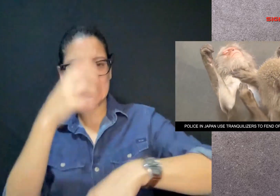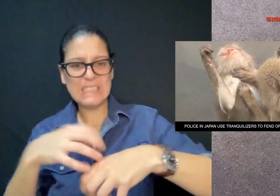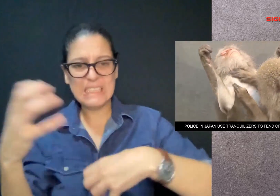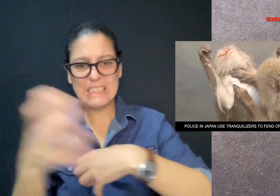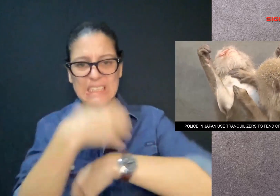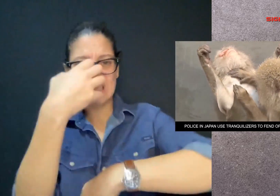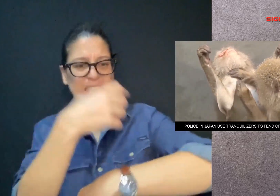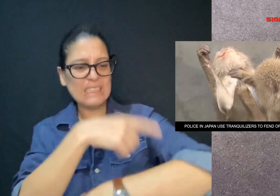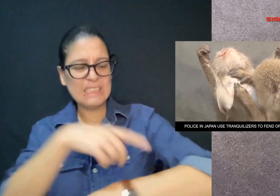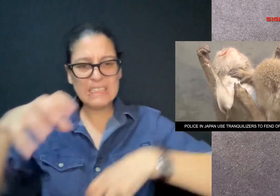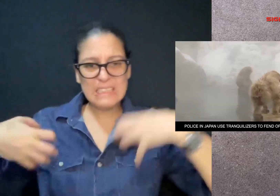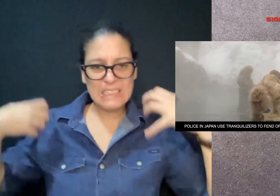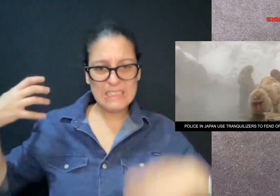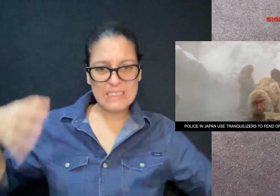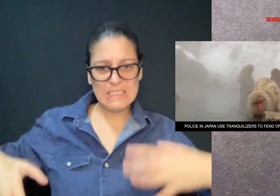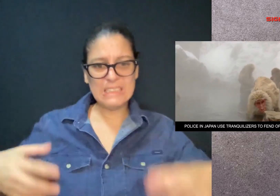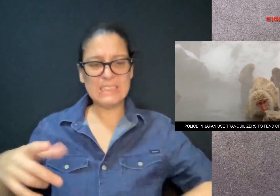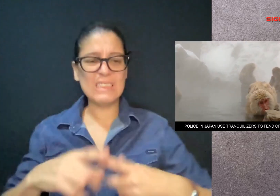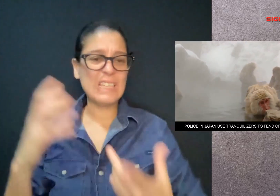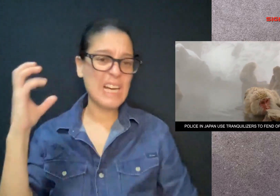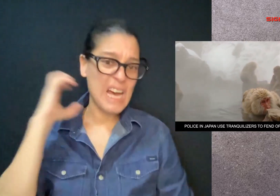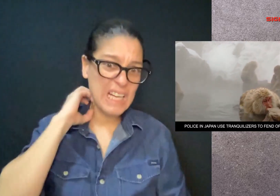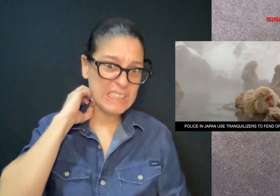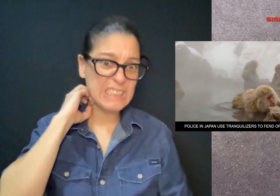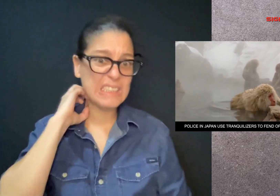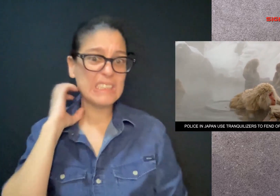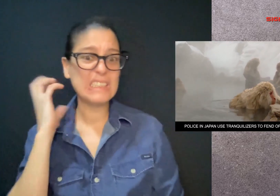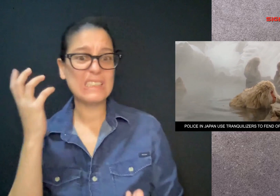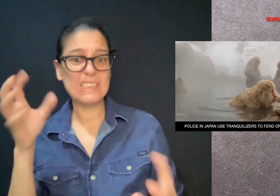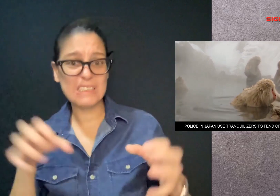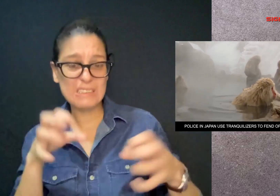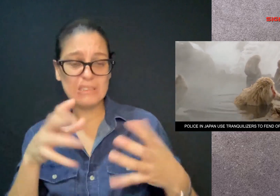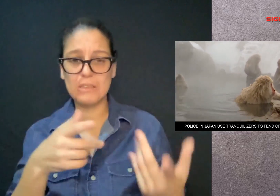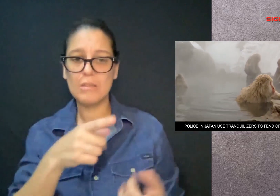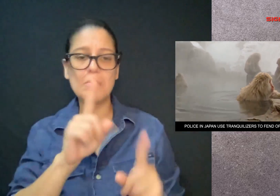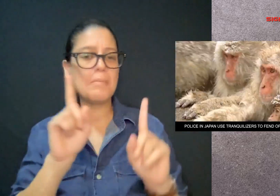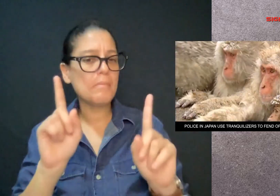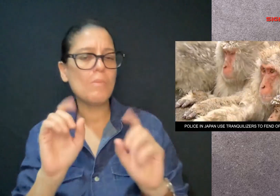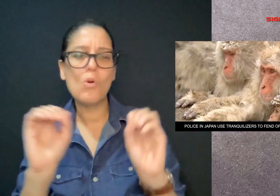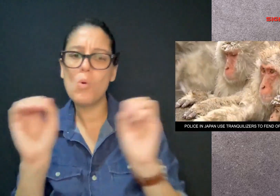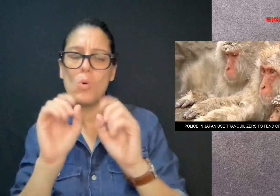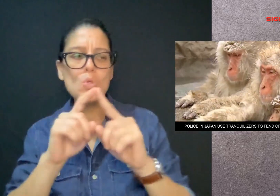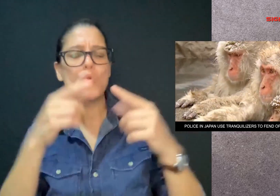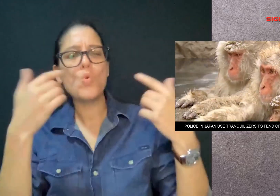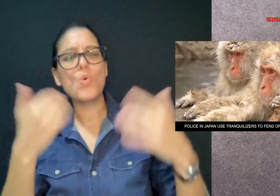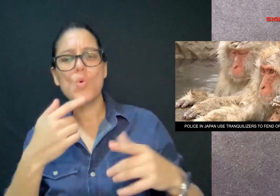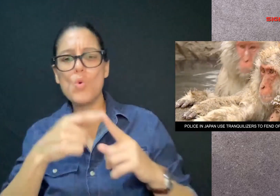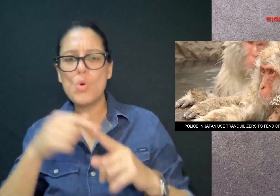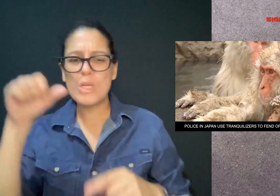have been scratched on their hands and legs and bitten on their necks but no serious injuries